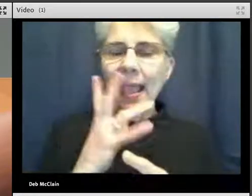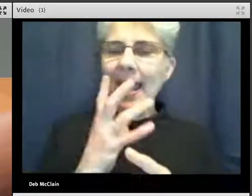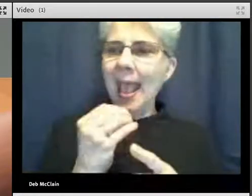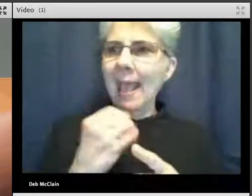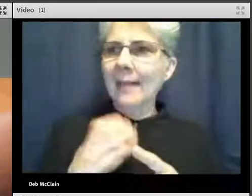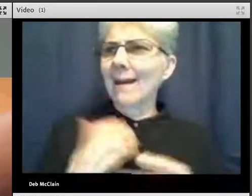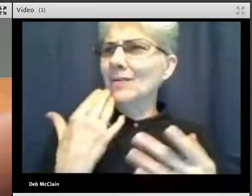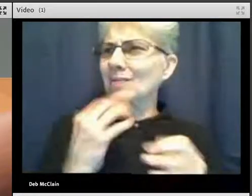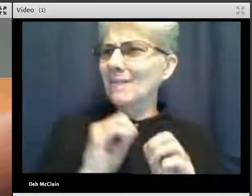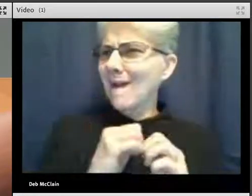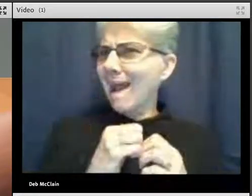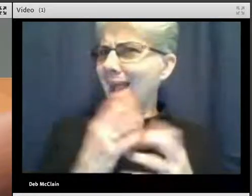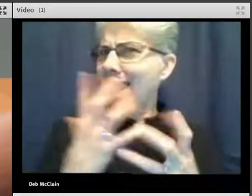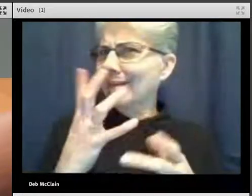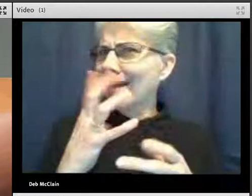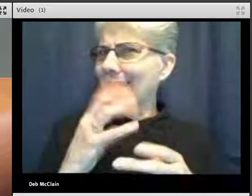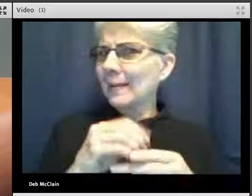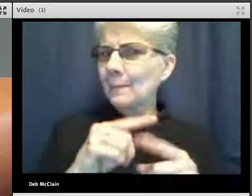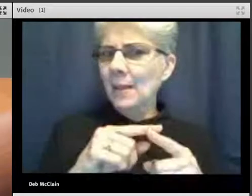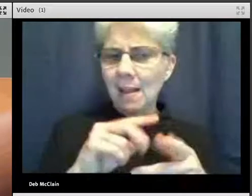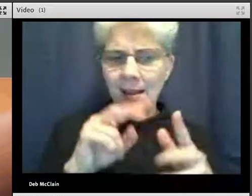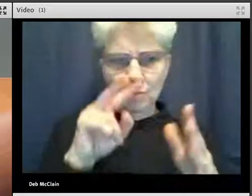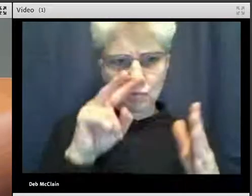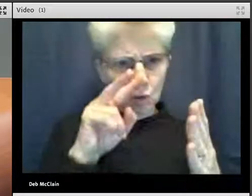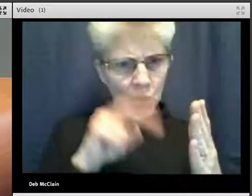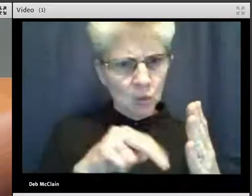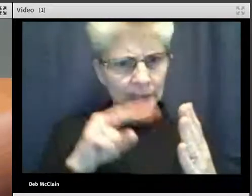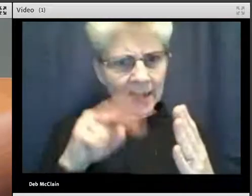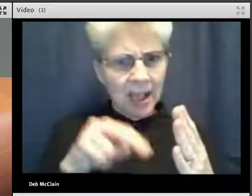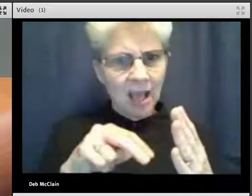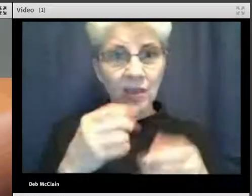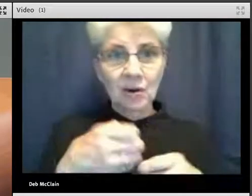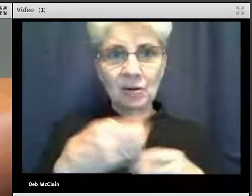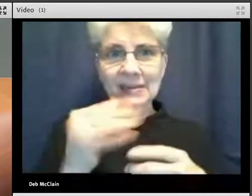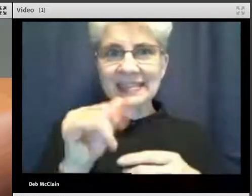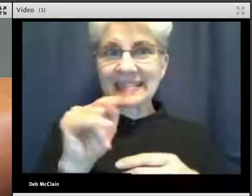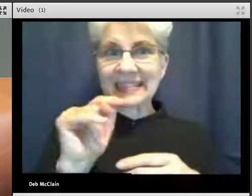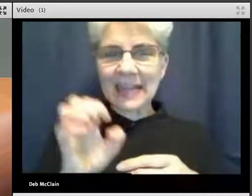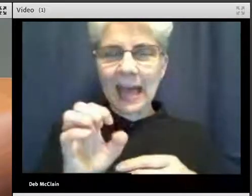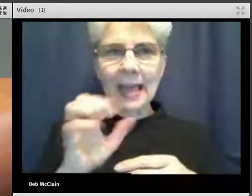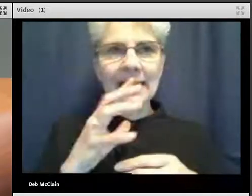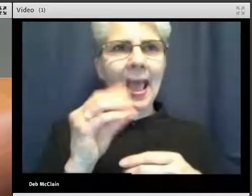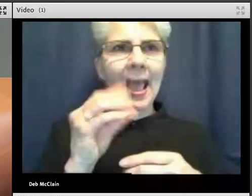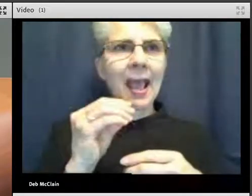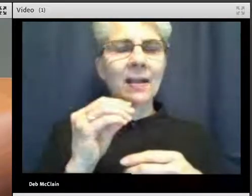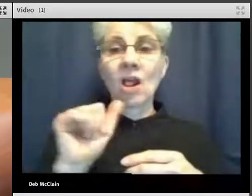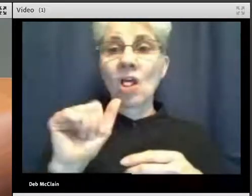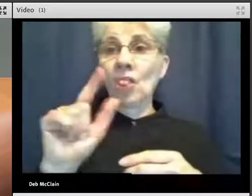and I don't know how I got into it. But of course I start looking at their site and for their alt-tag,